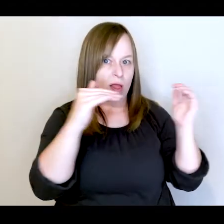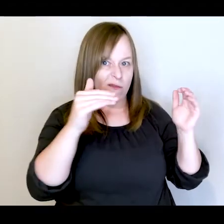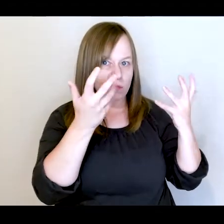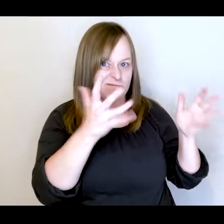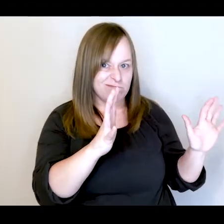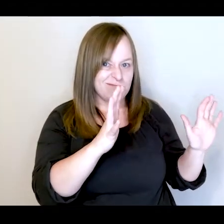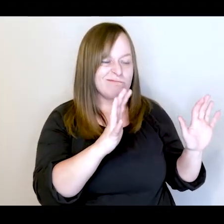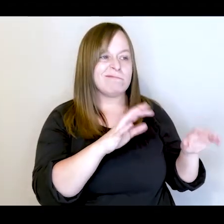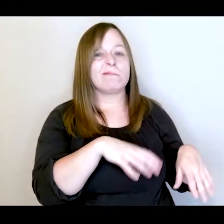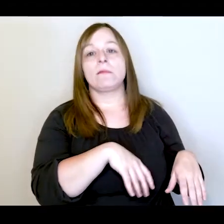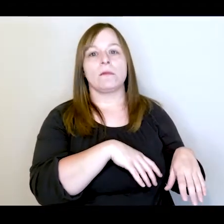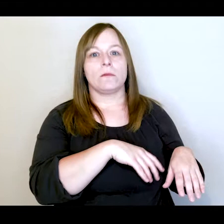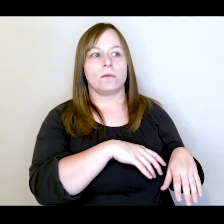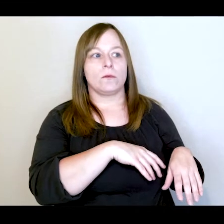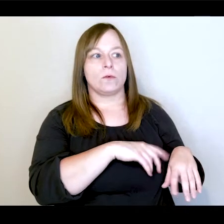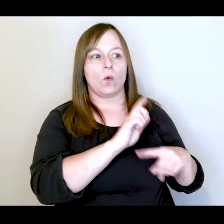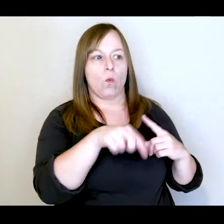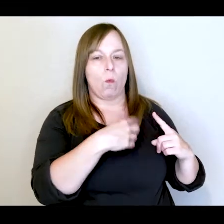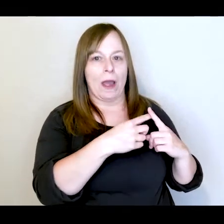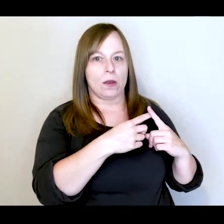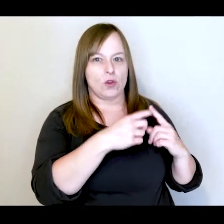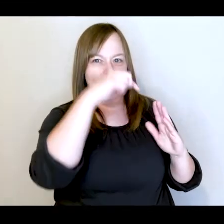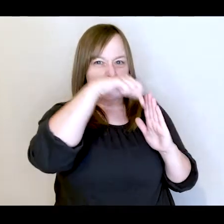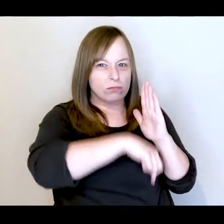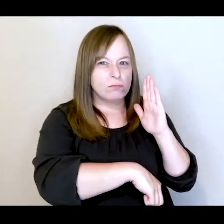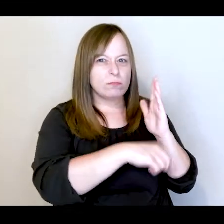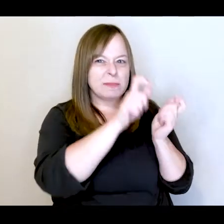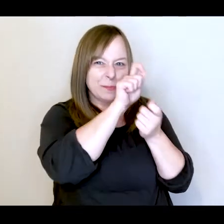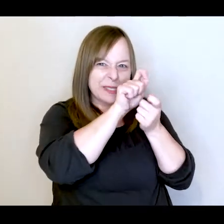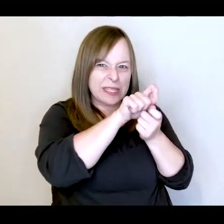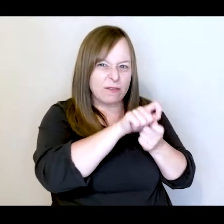level. And that's where you go if you really want to get that specific